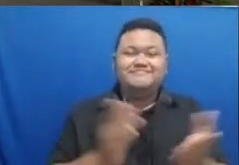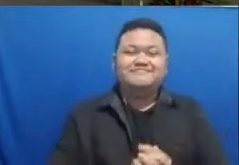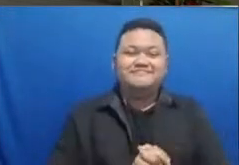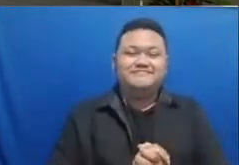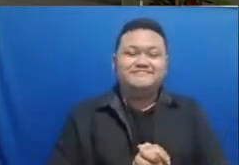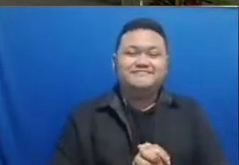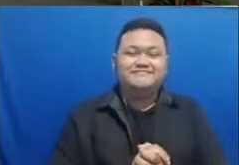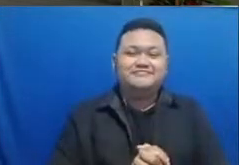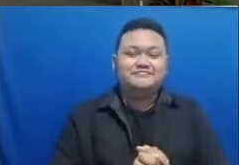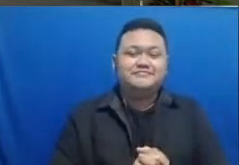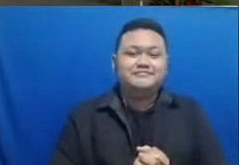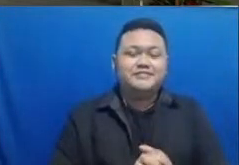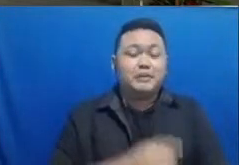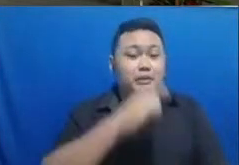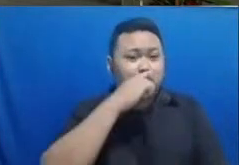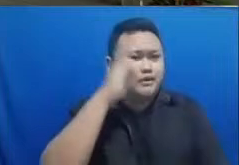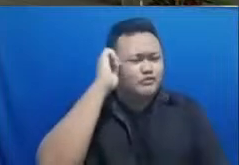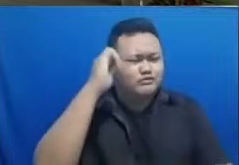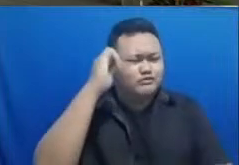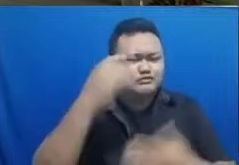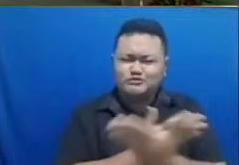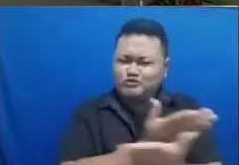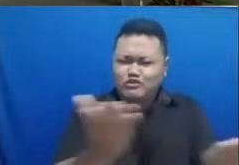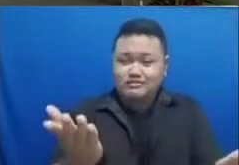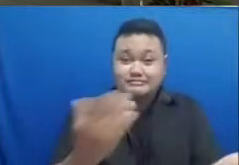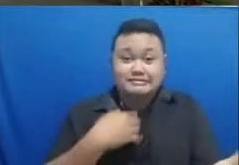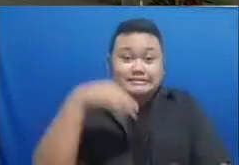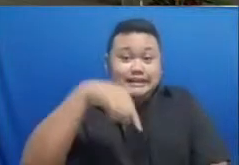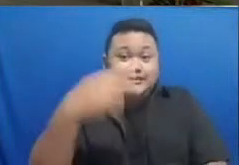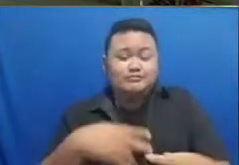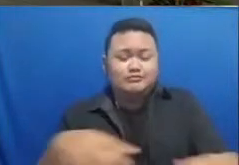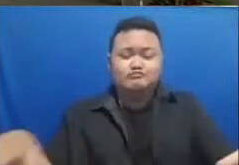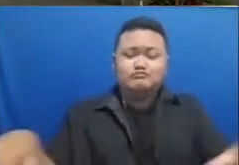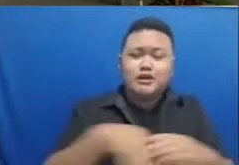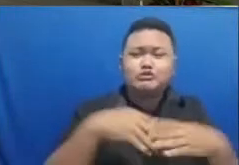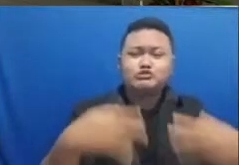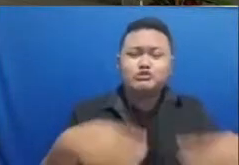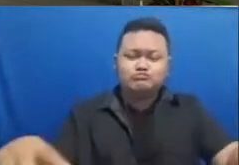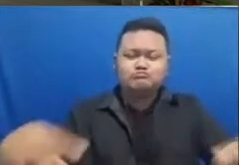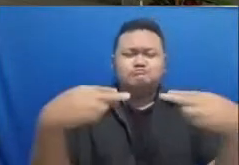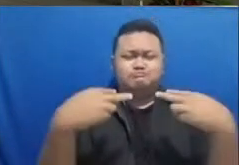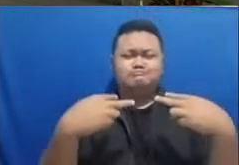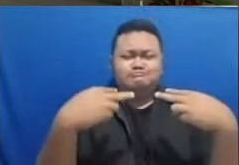from all over the archipelago who are joining this afternoon before we start I ask for permission